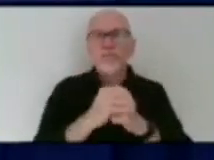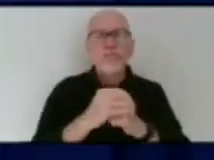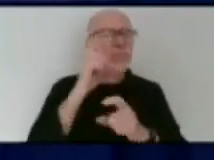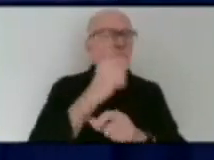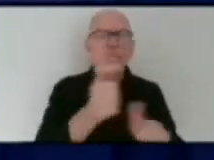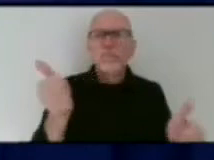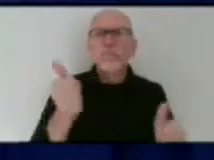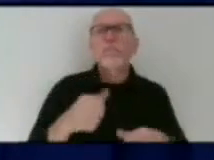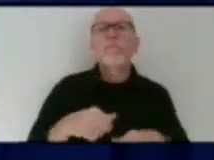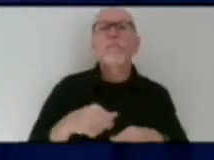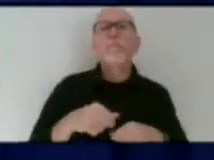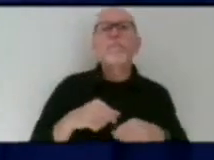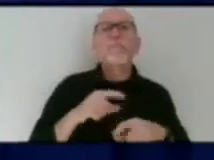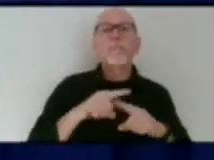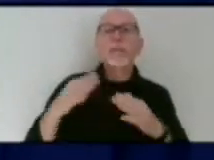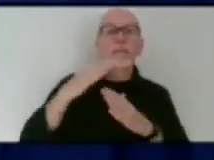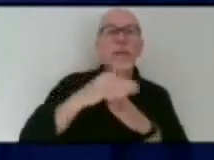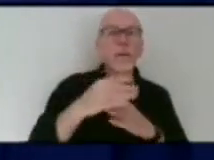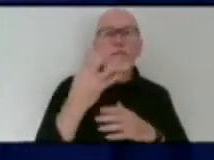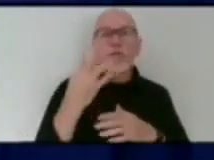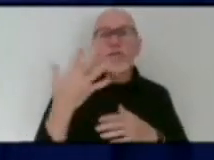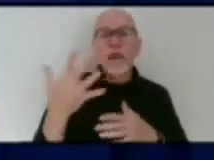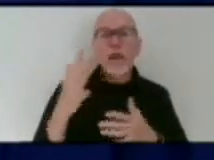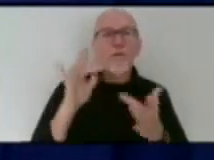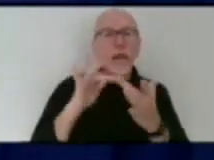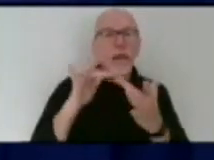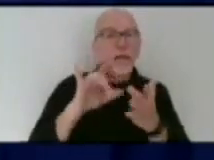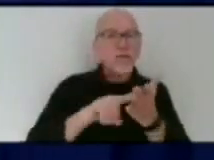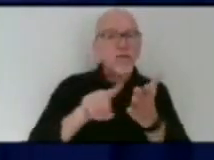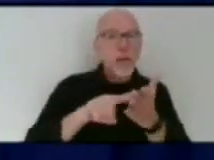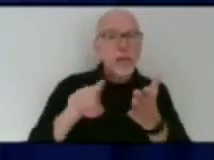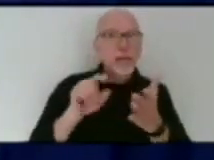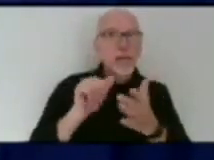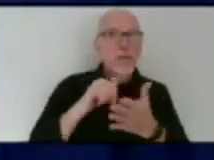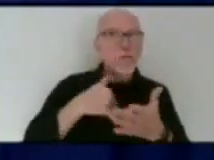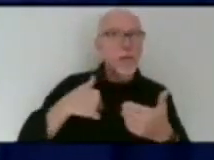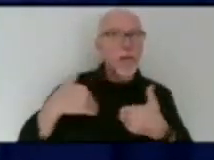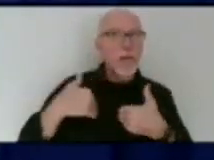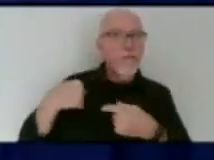the top four or five contact tracing events that we have. There is a spike